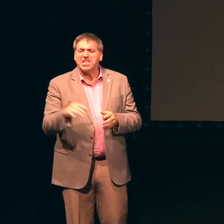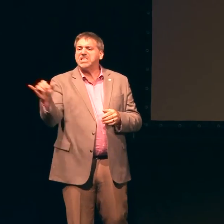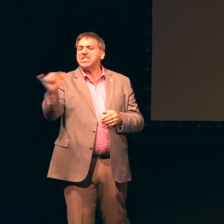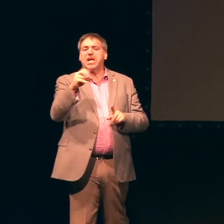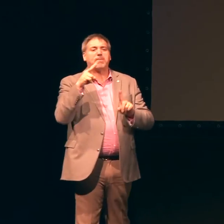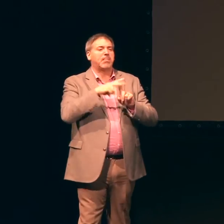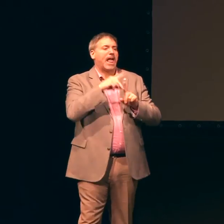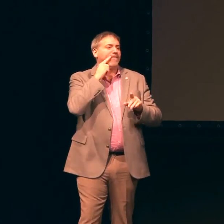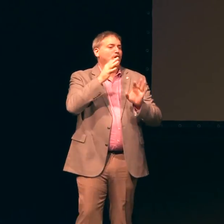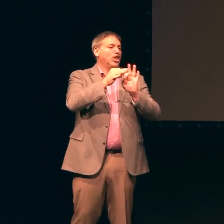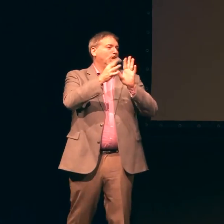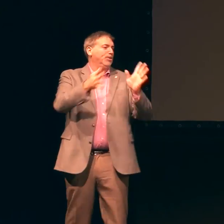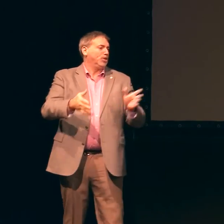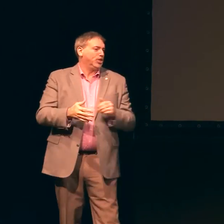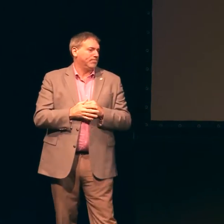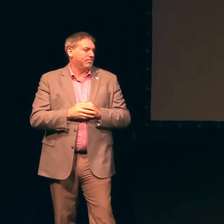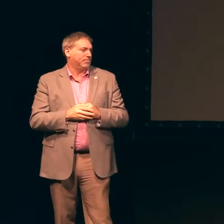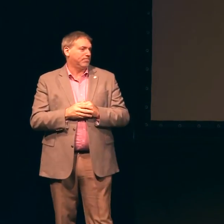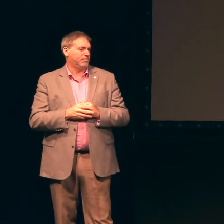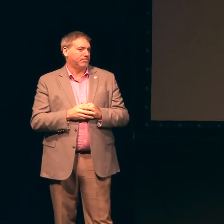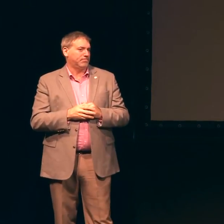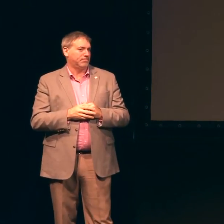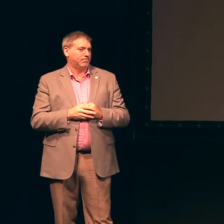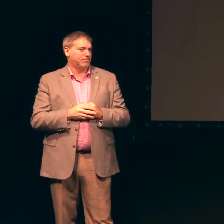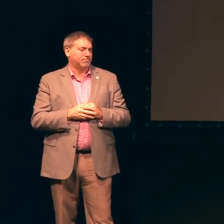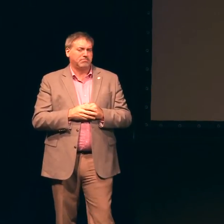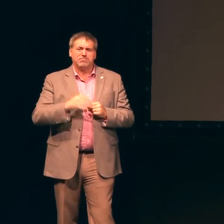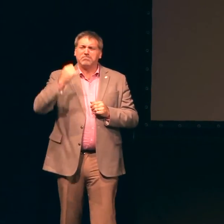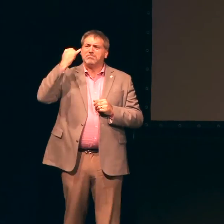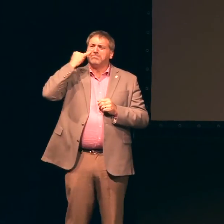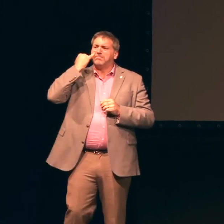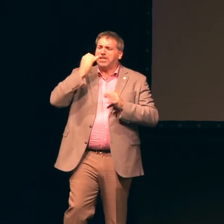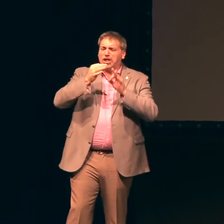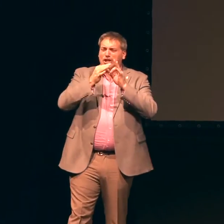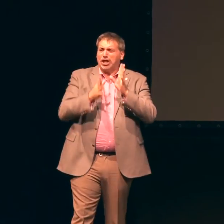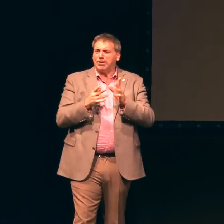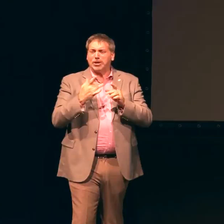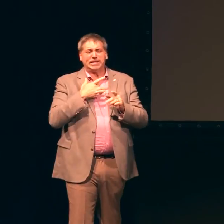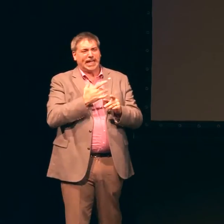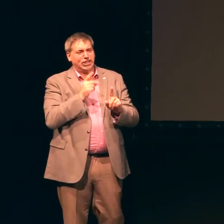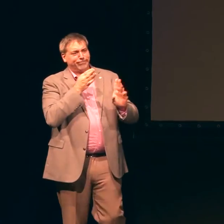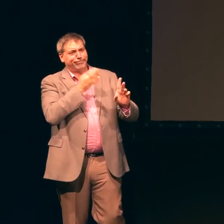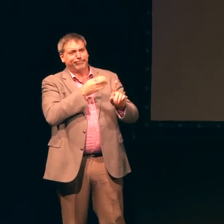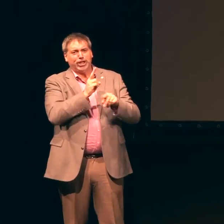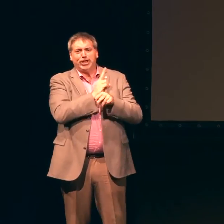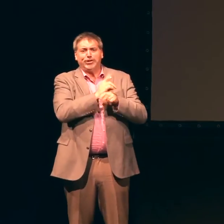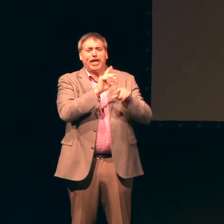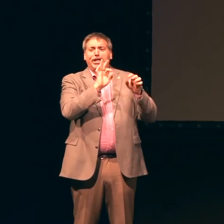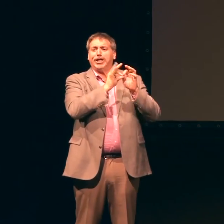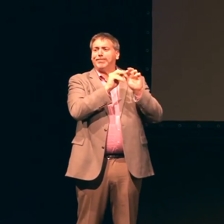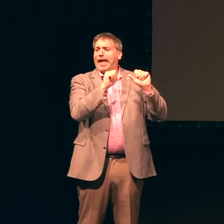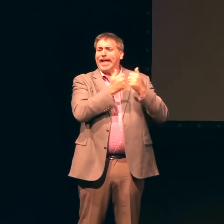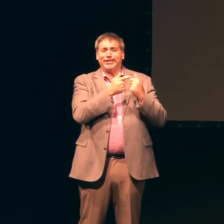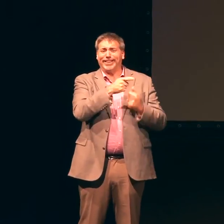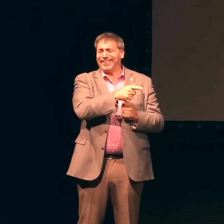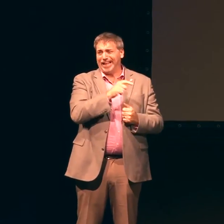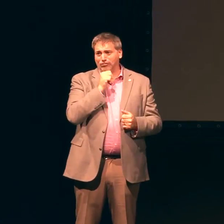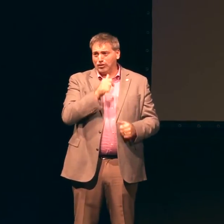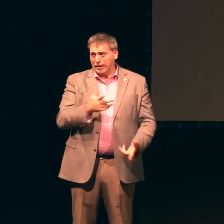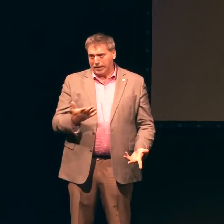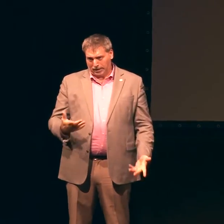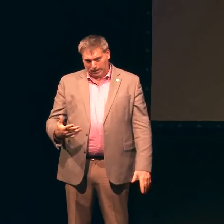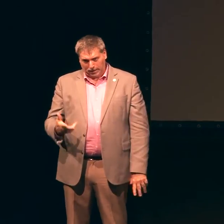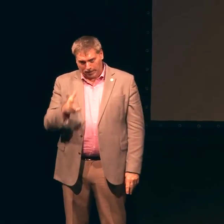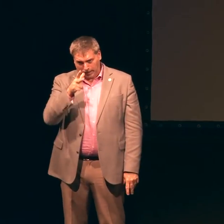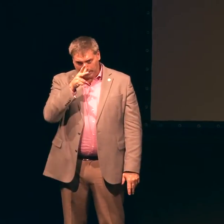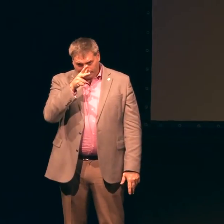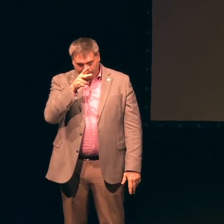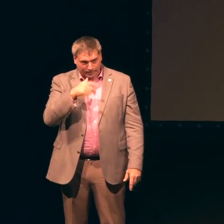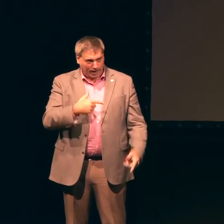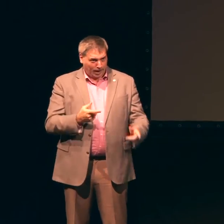purchasing their products. Same thing applies to interpreters. If an interpreter, if there